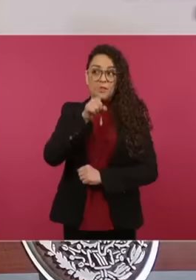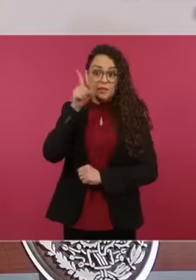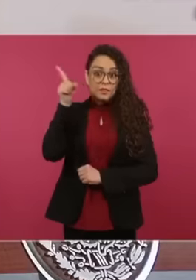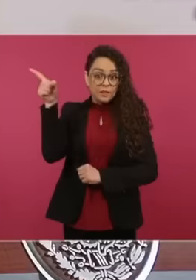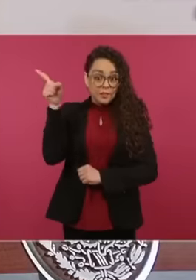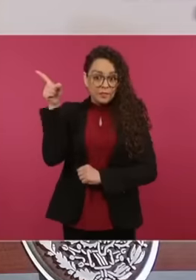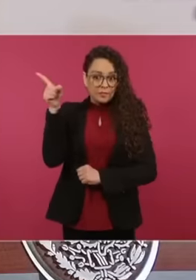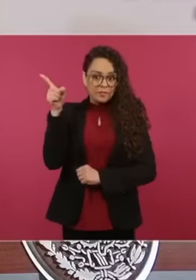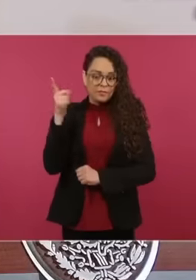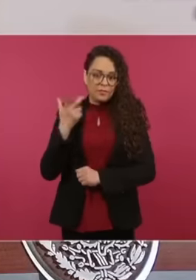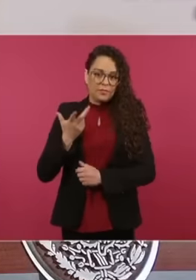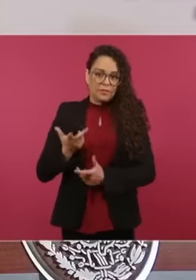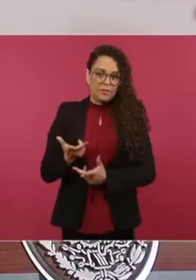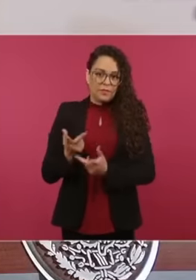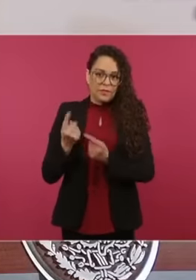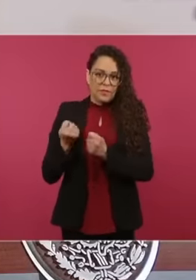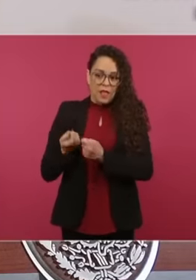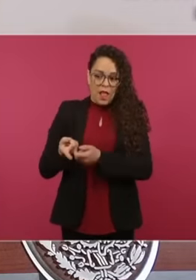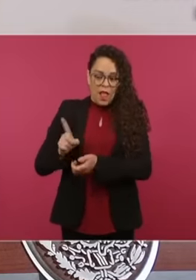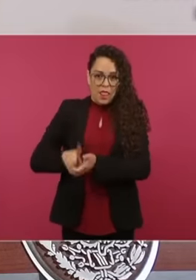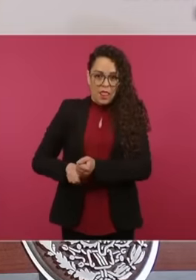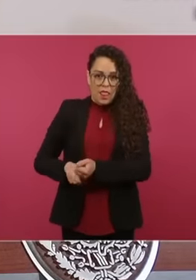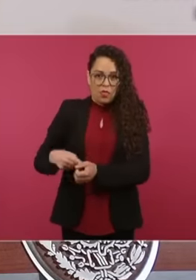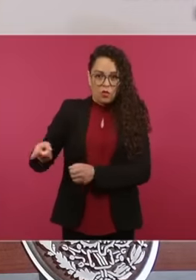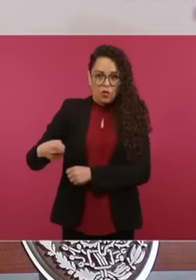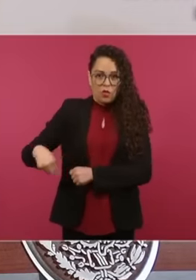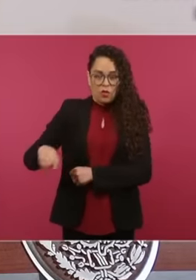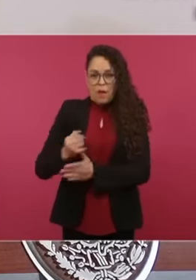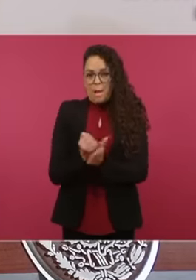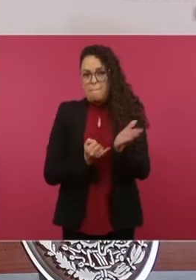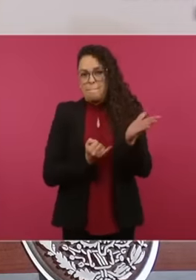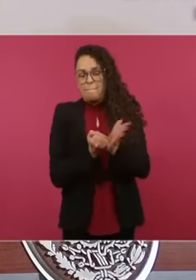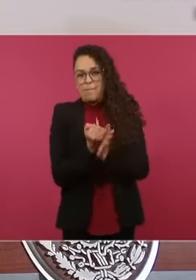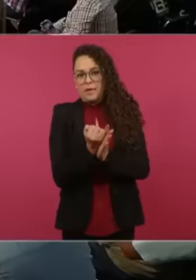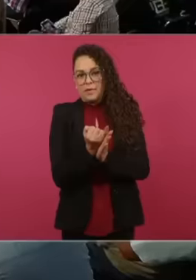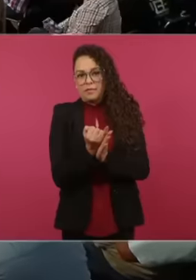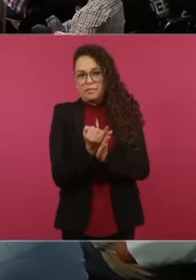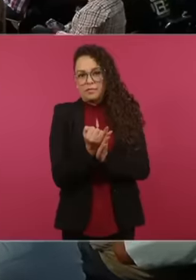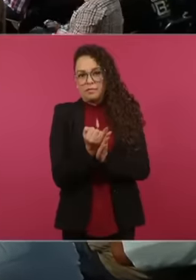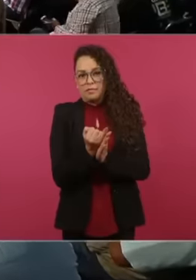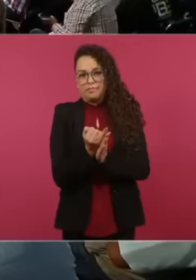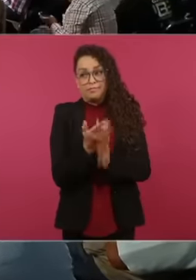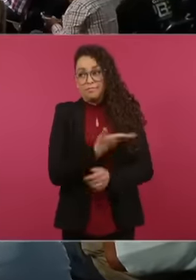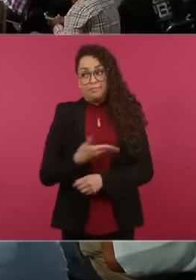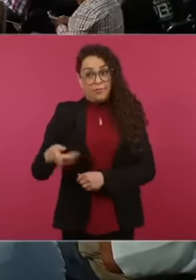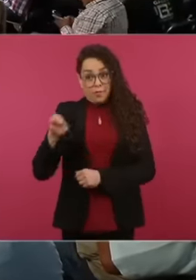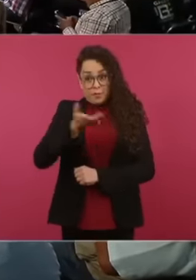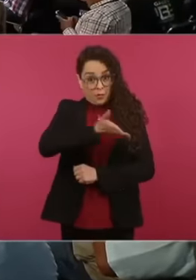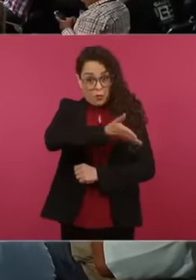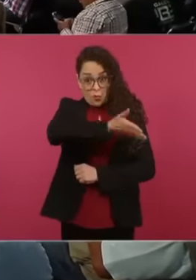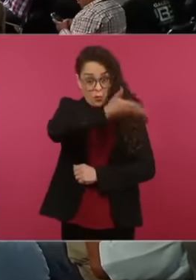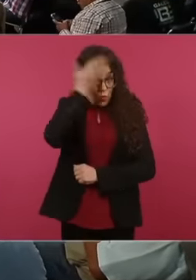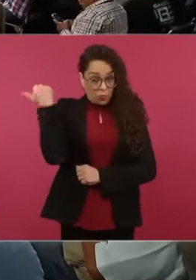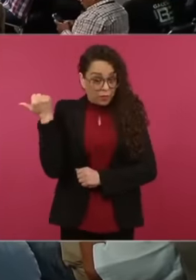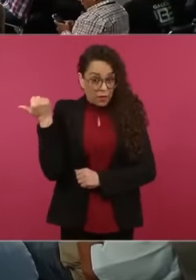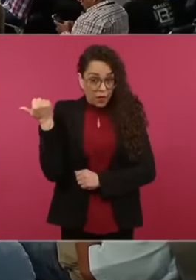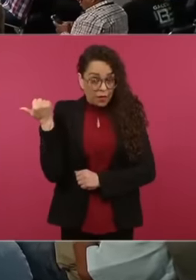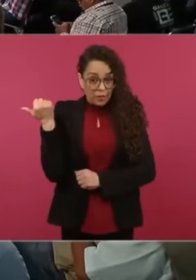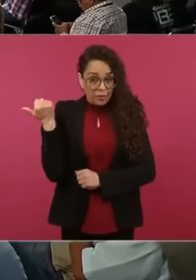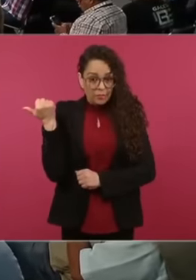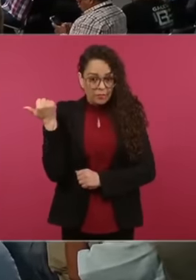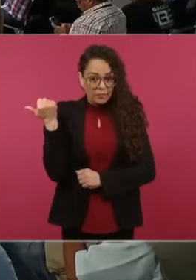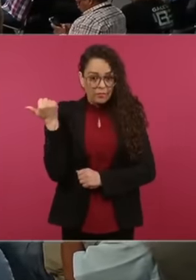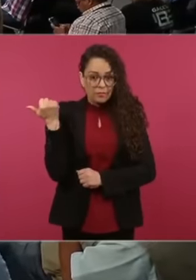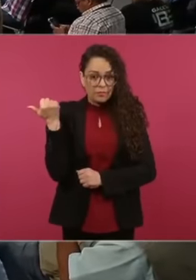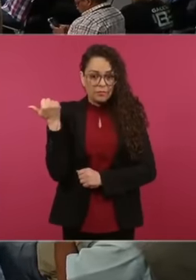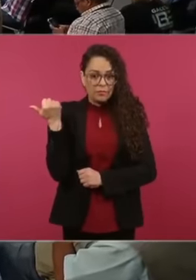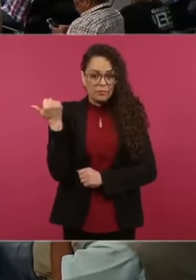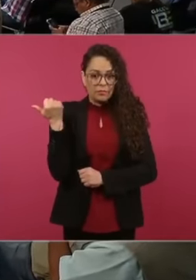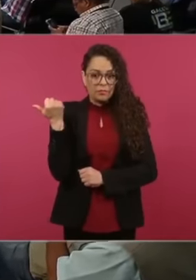State Department, so that's why we released the